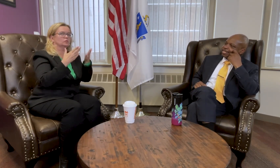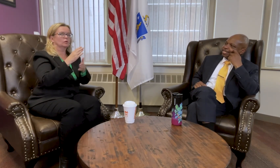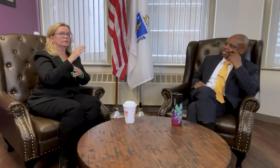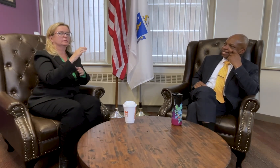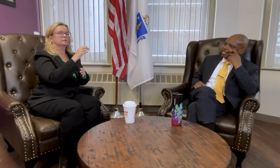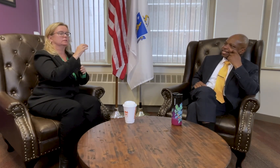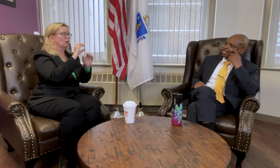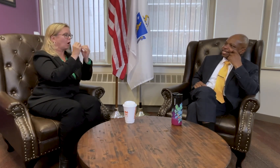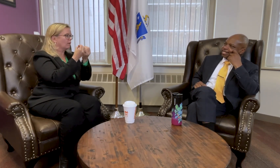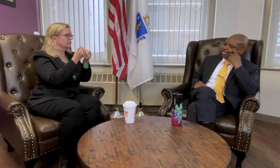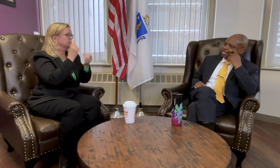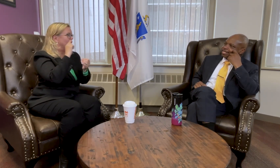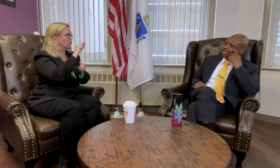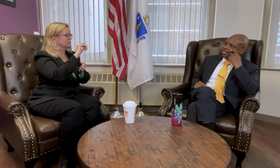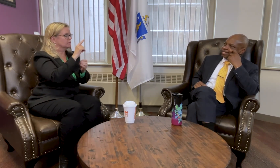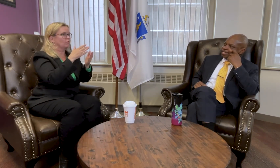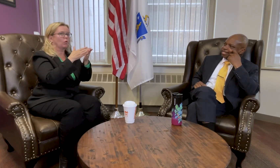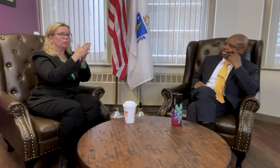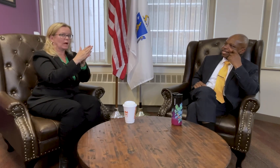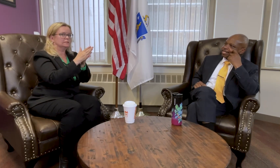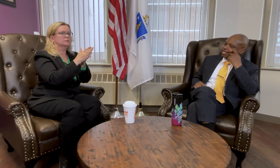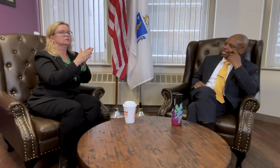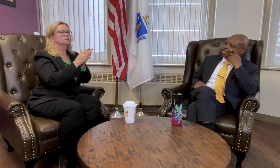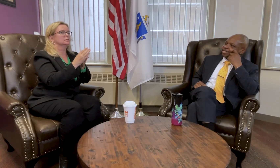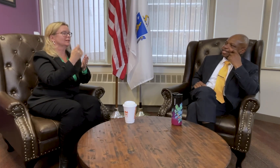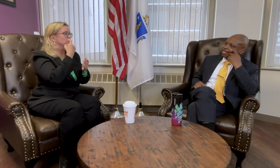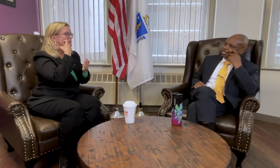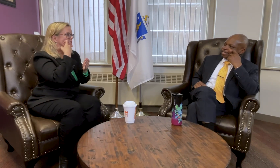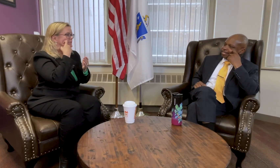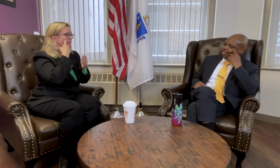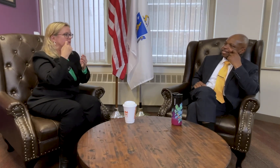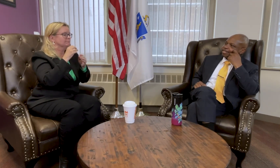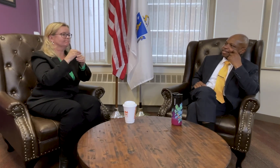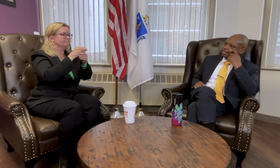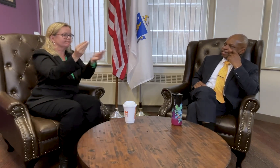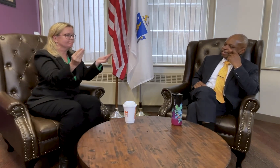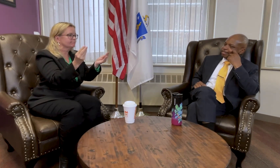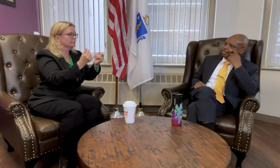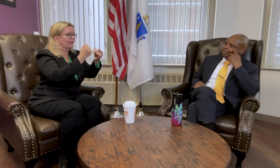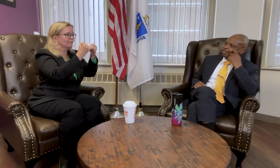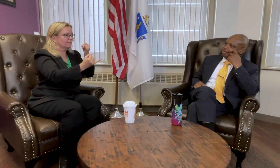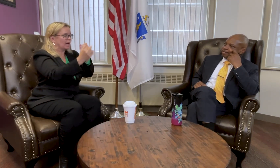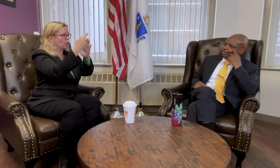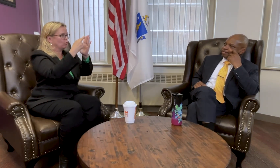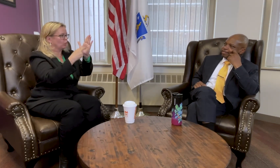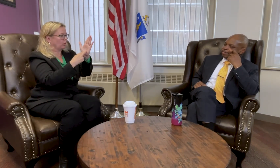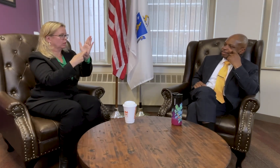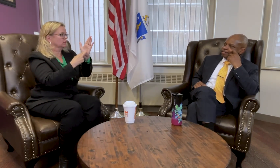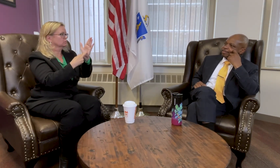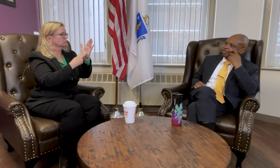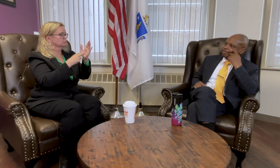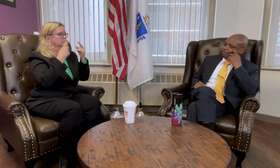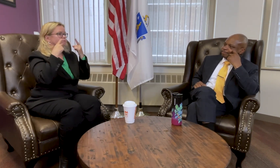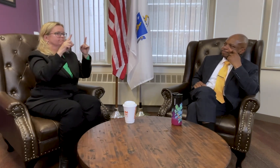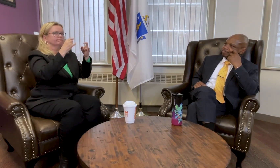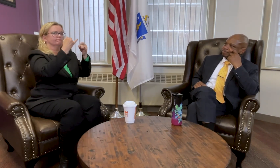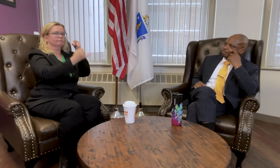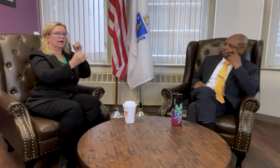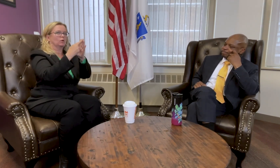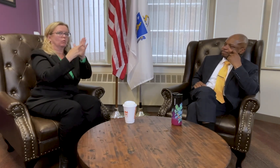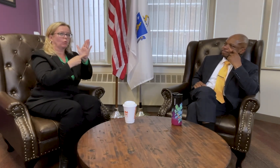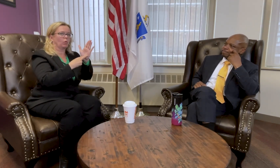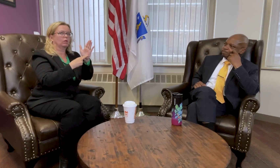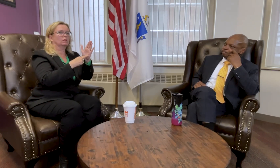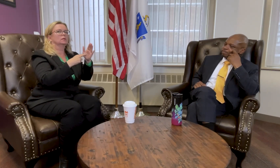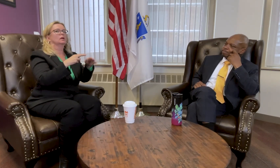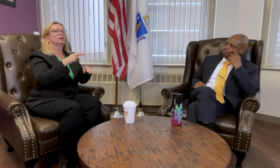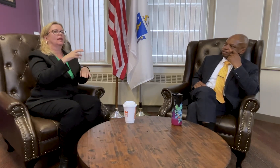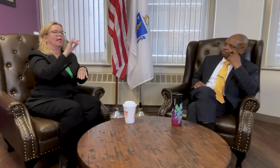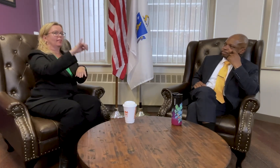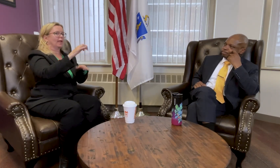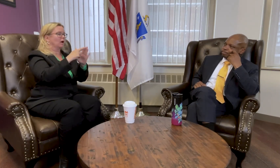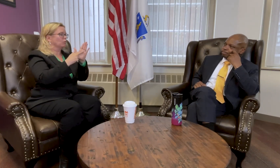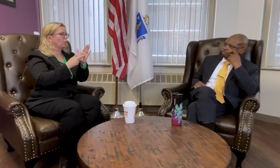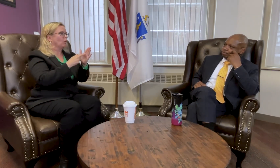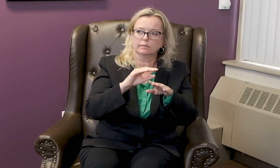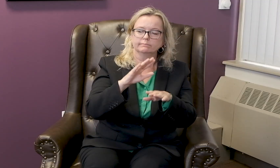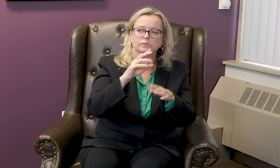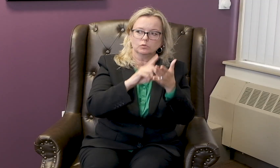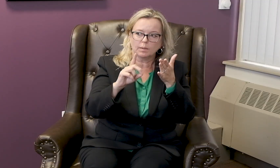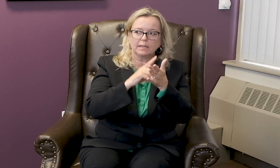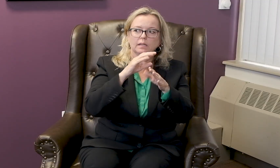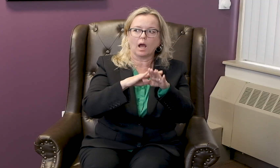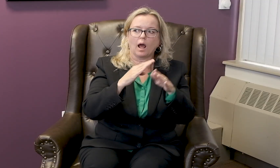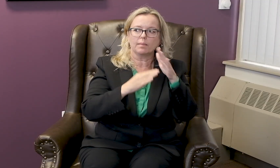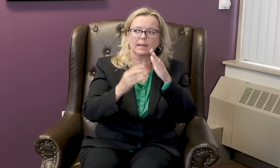Civil Rights who issued a final rule entitled Discrimination on the Basis of